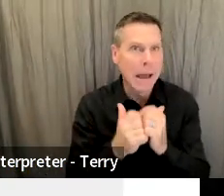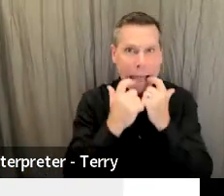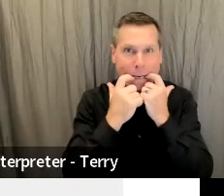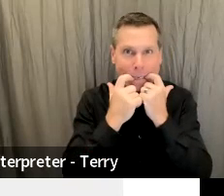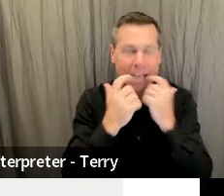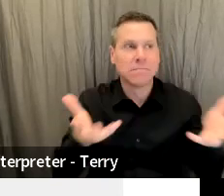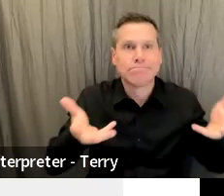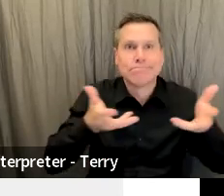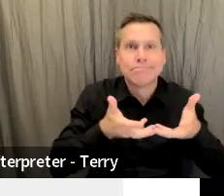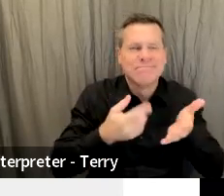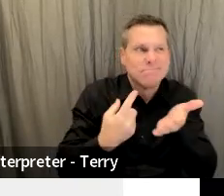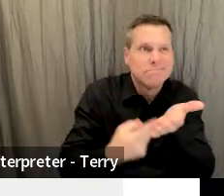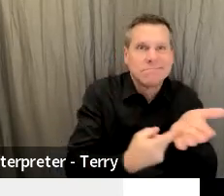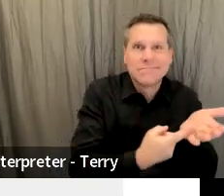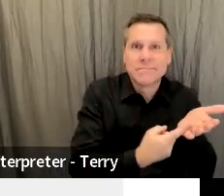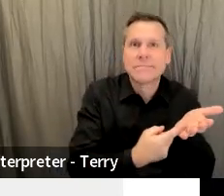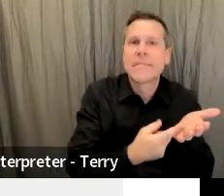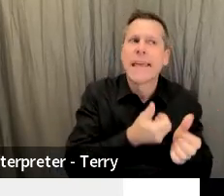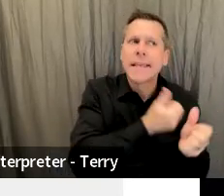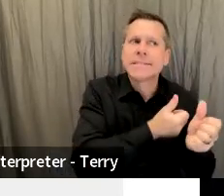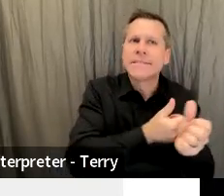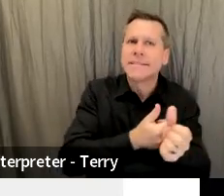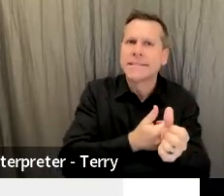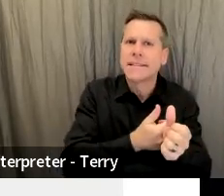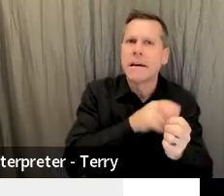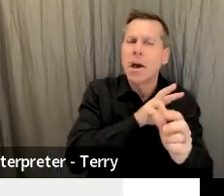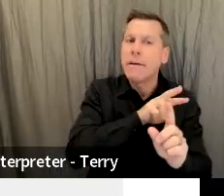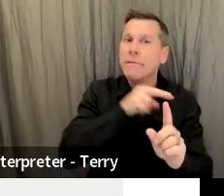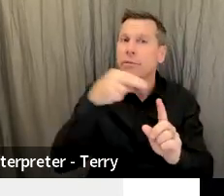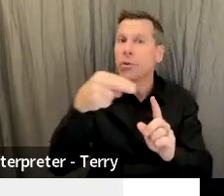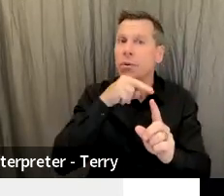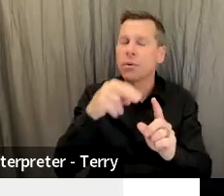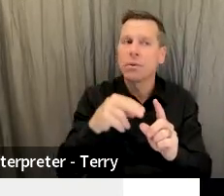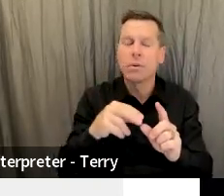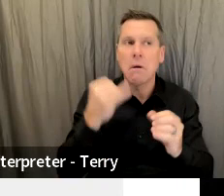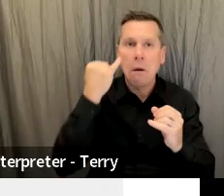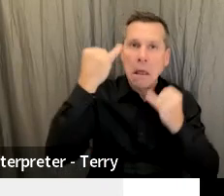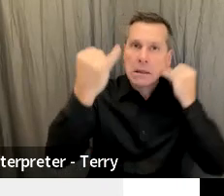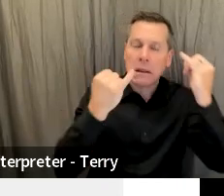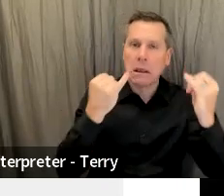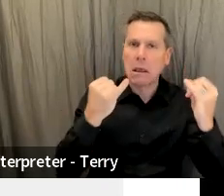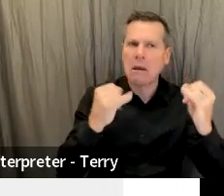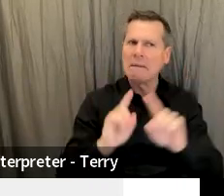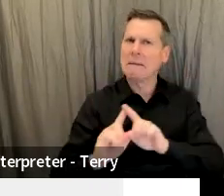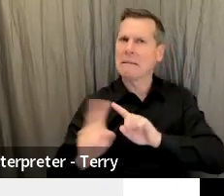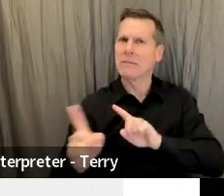I think each of us maybe had a slightly different idea about the purpose of what we were supposed to be doing.